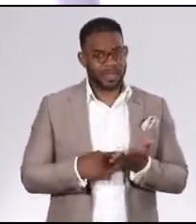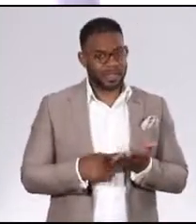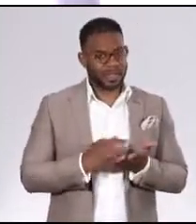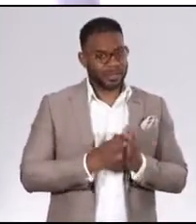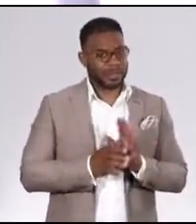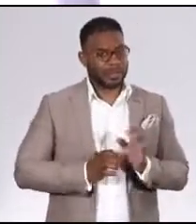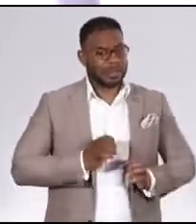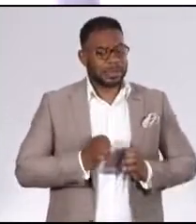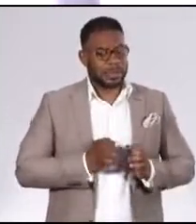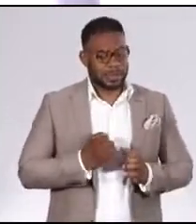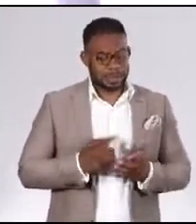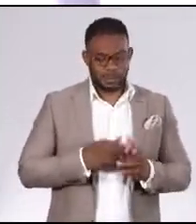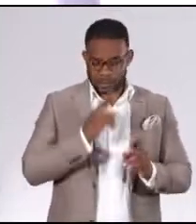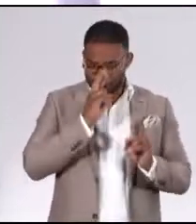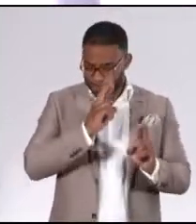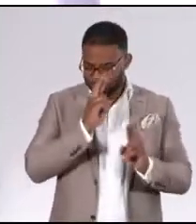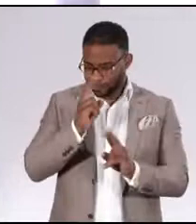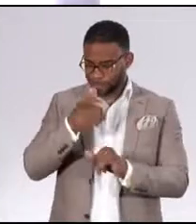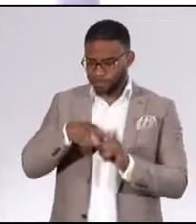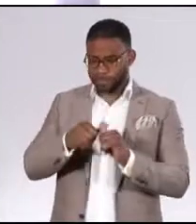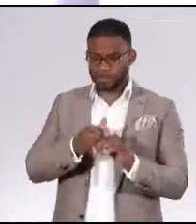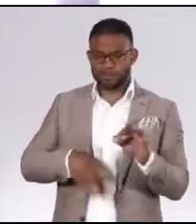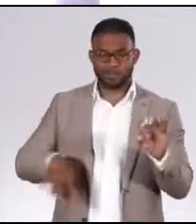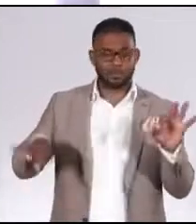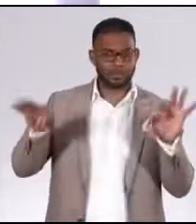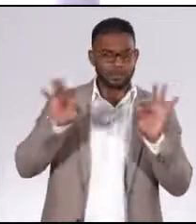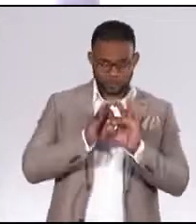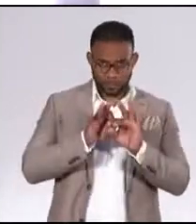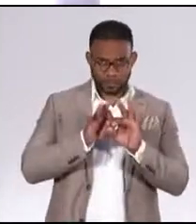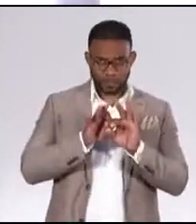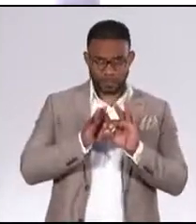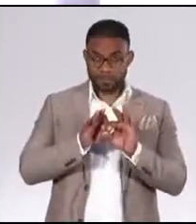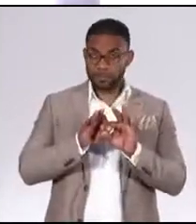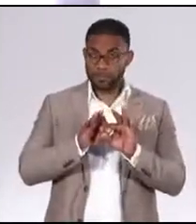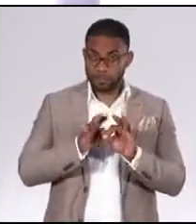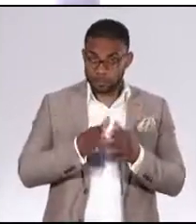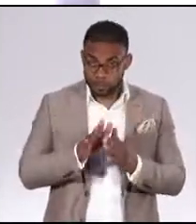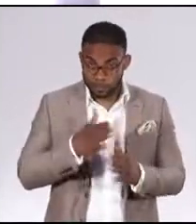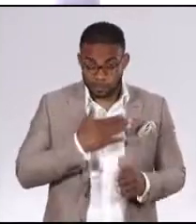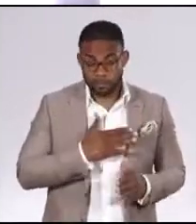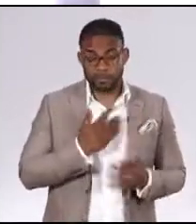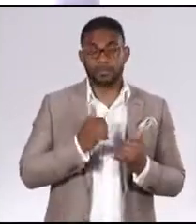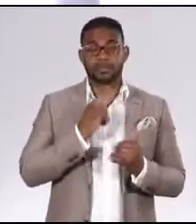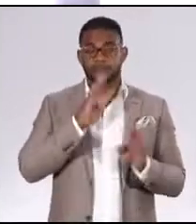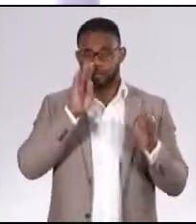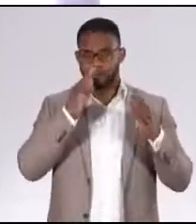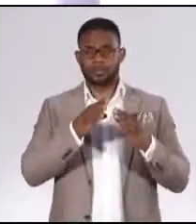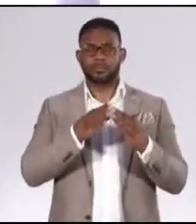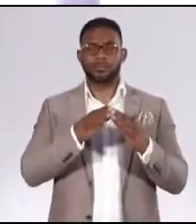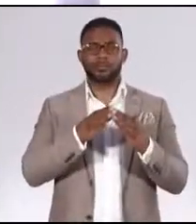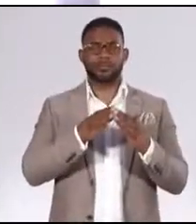So respect for one another is paramount. so To that end, I ask that you please try to be focused and concise in your comments.